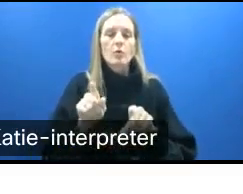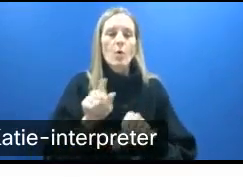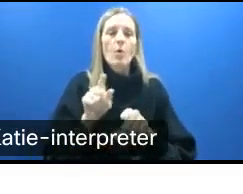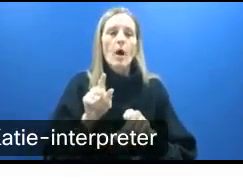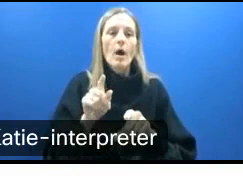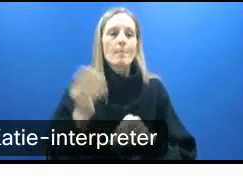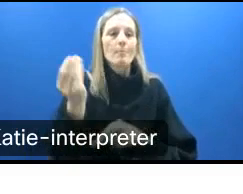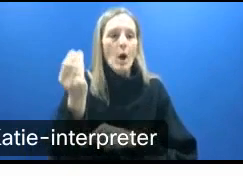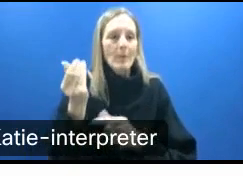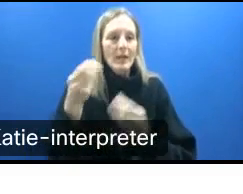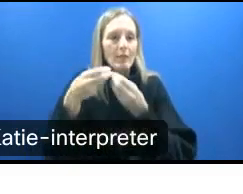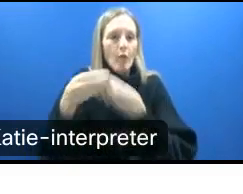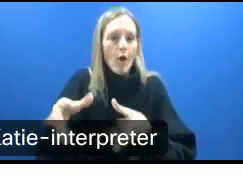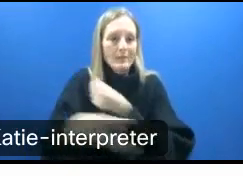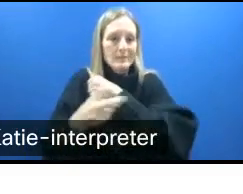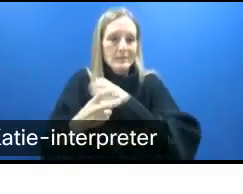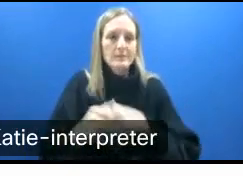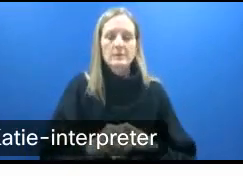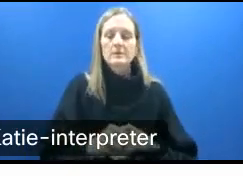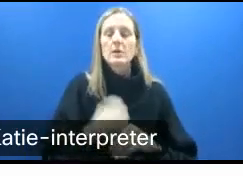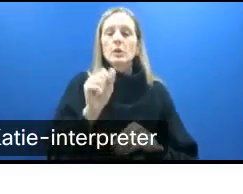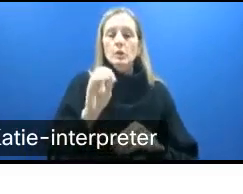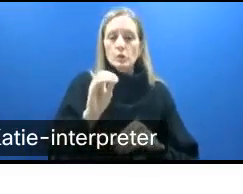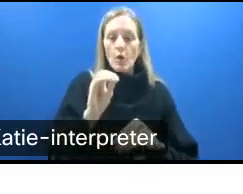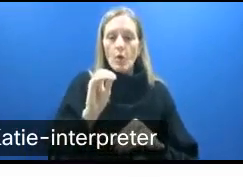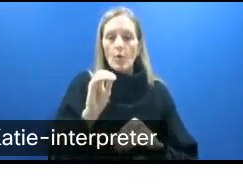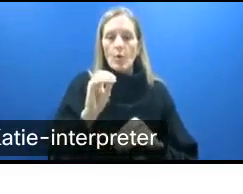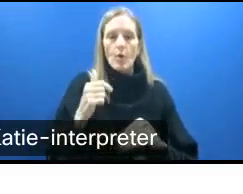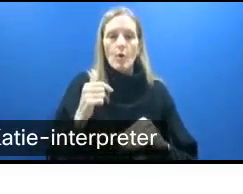The following and, um, improvement activities represent these efforts.